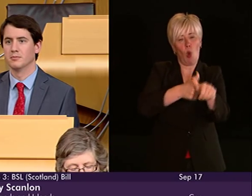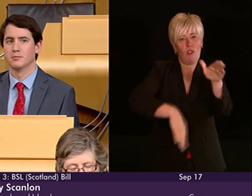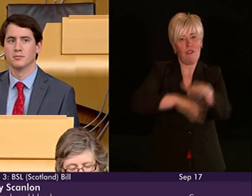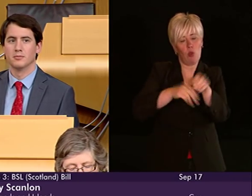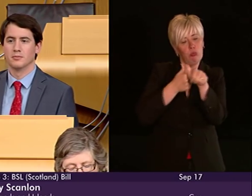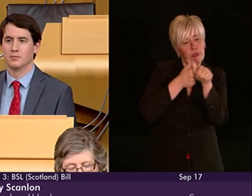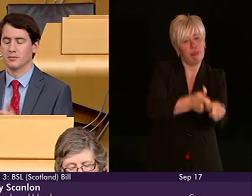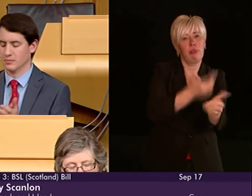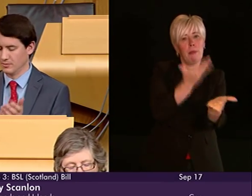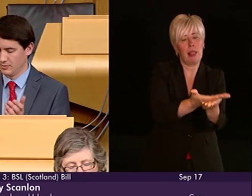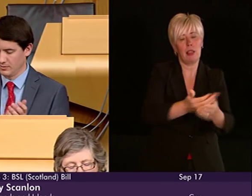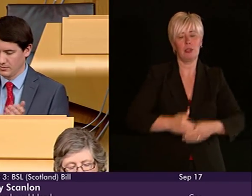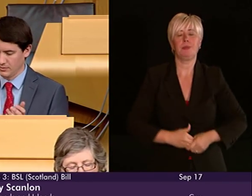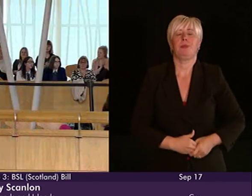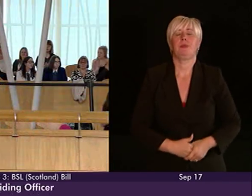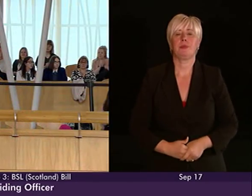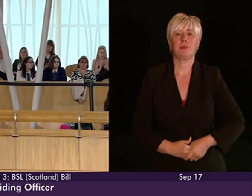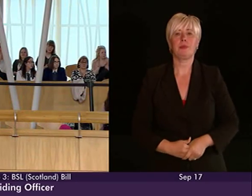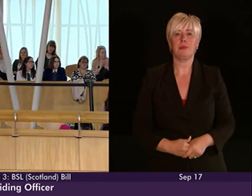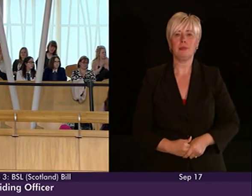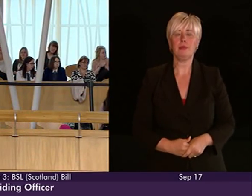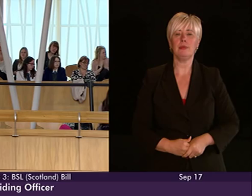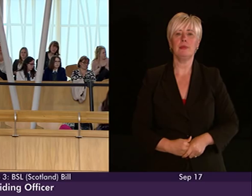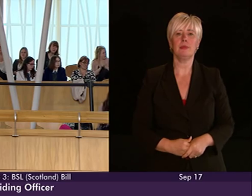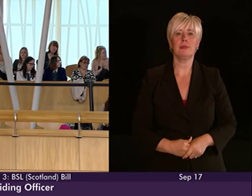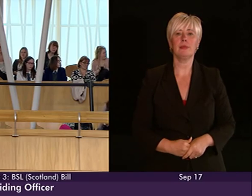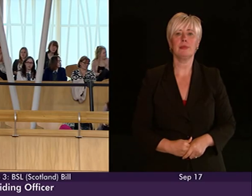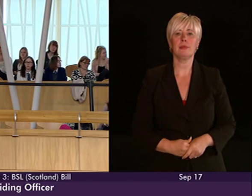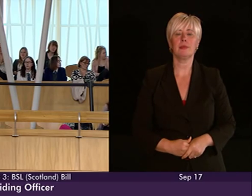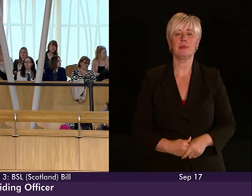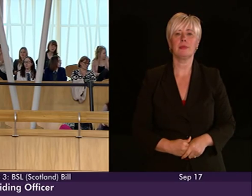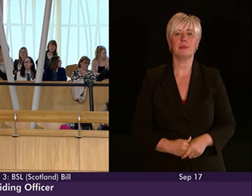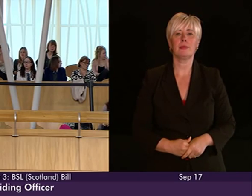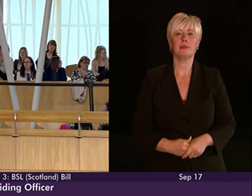party’s full support.